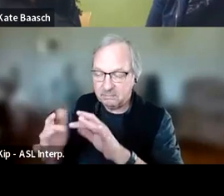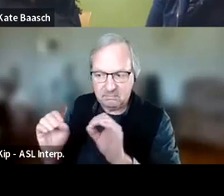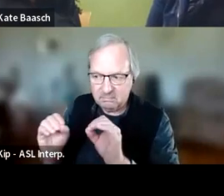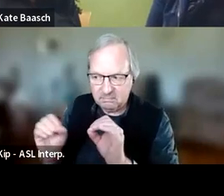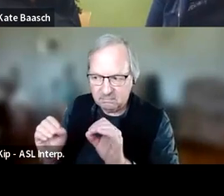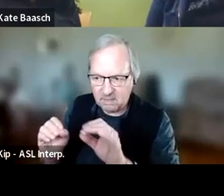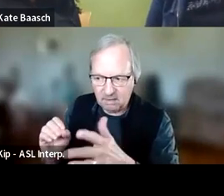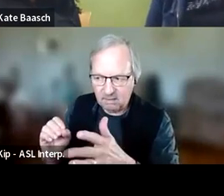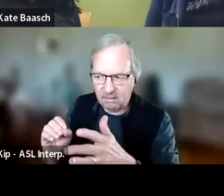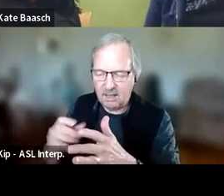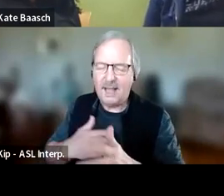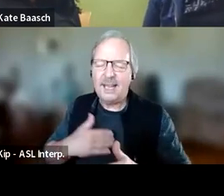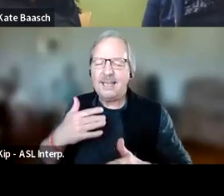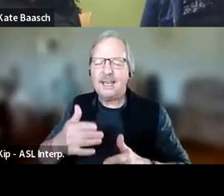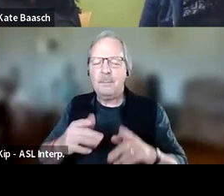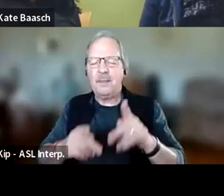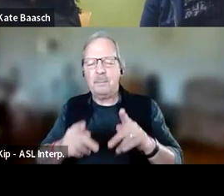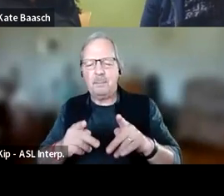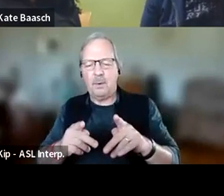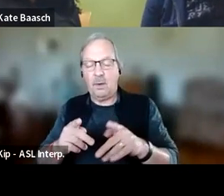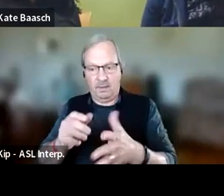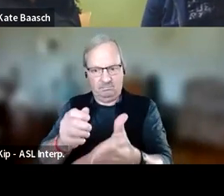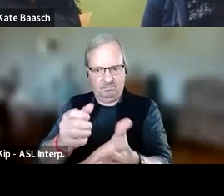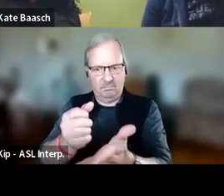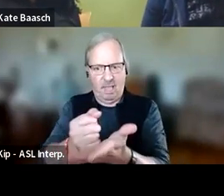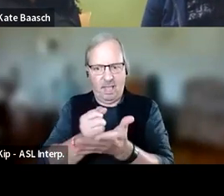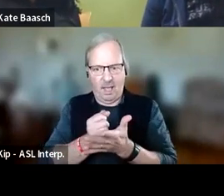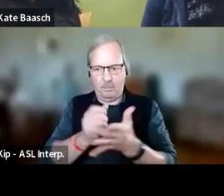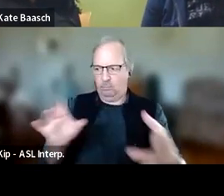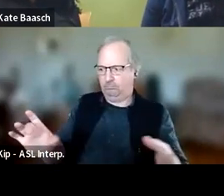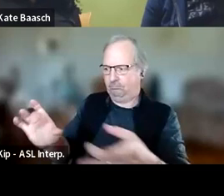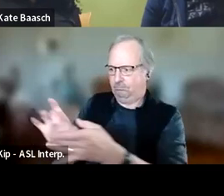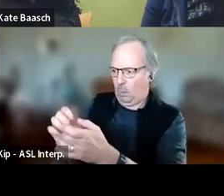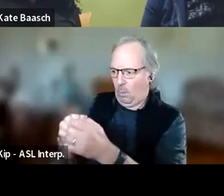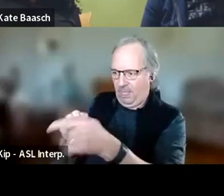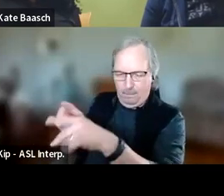they tend to be the folks that are really helpful in bridging that gap. Yes.